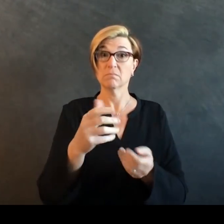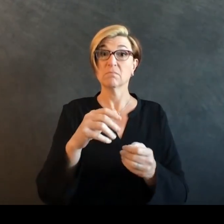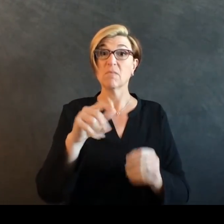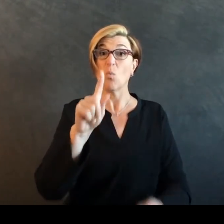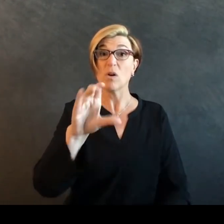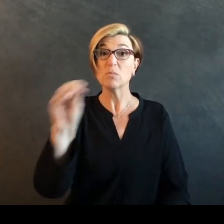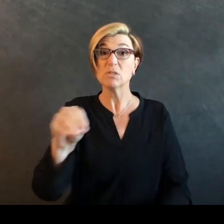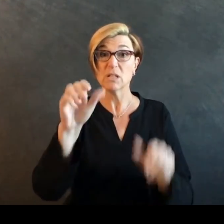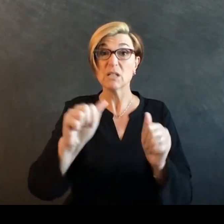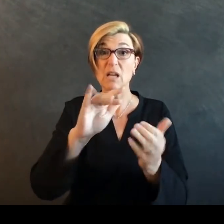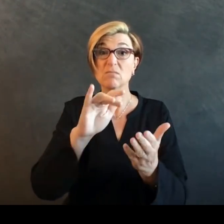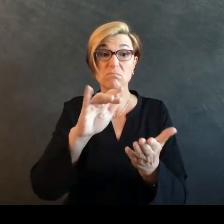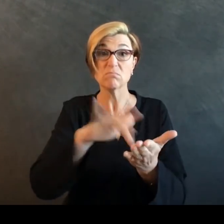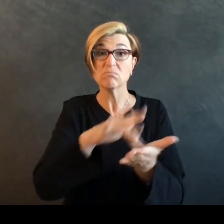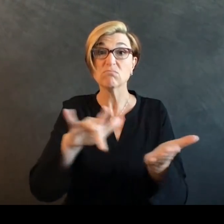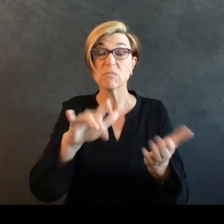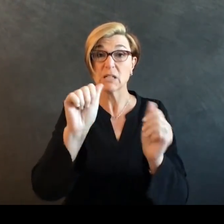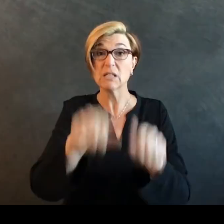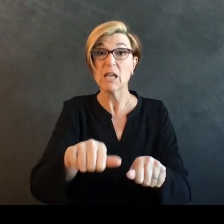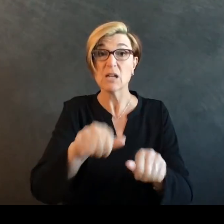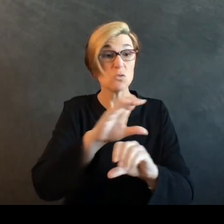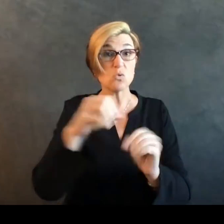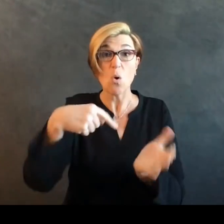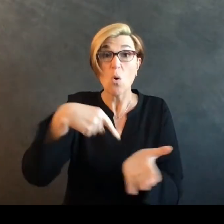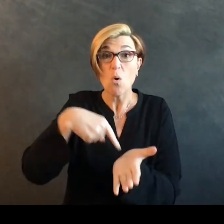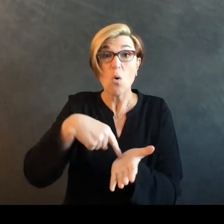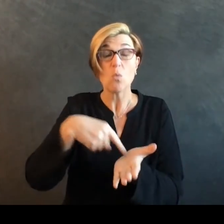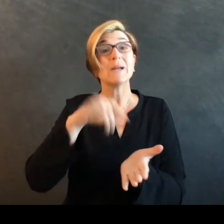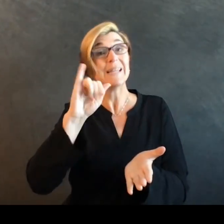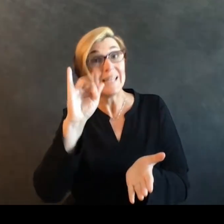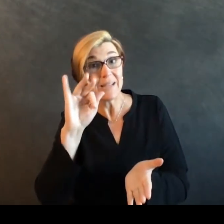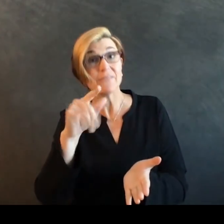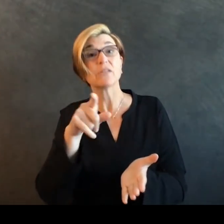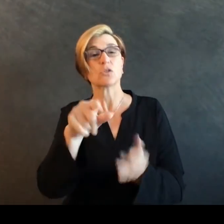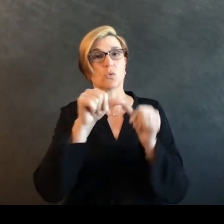gotta take care of your workers furthermore we want Social Security